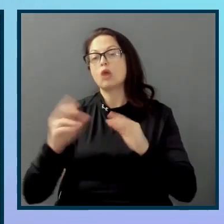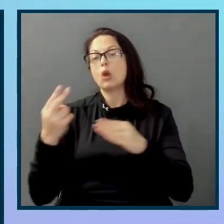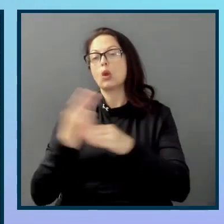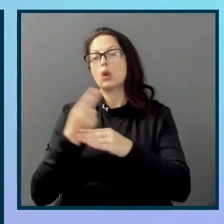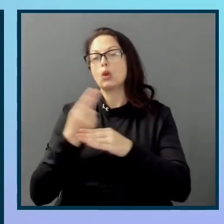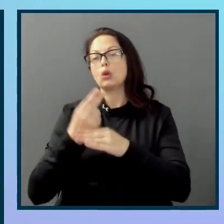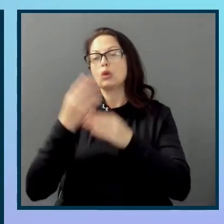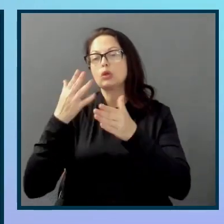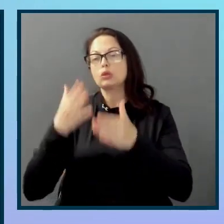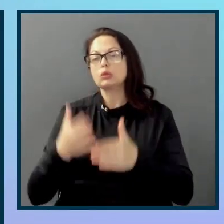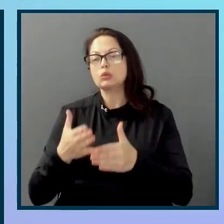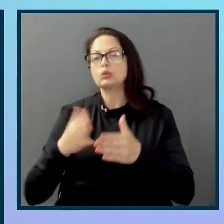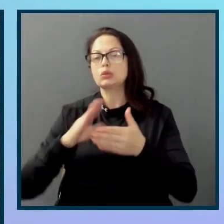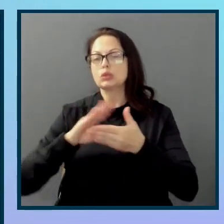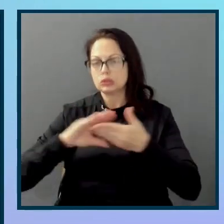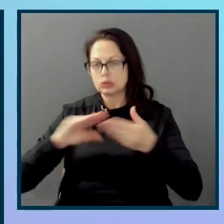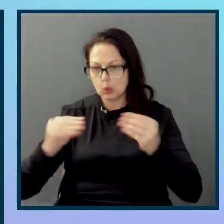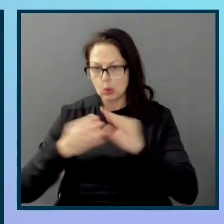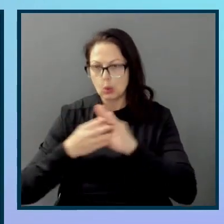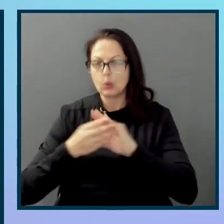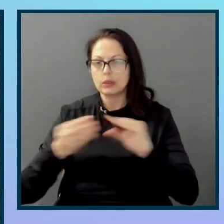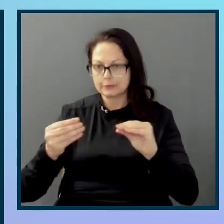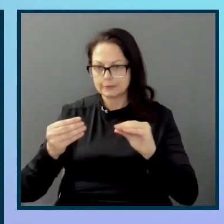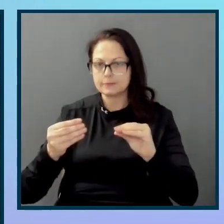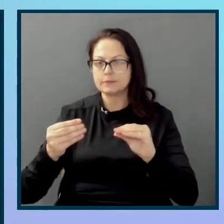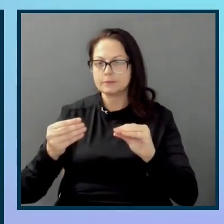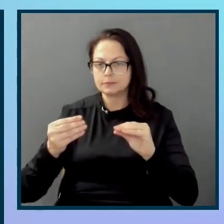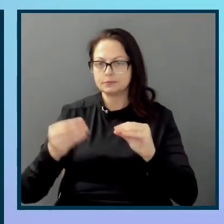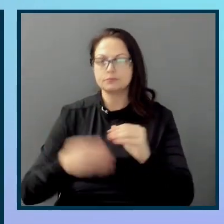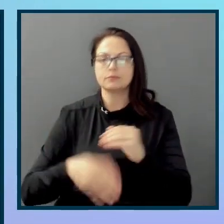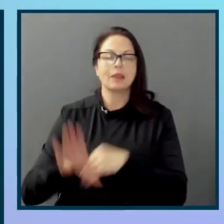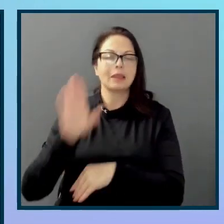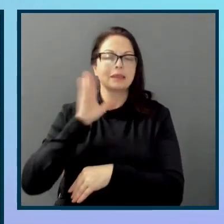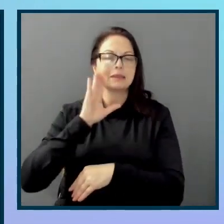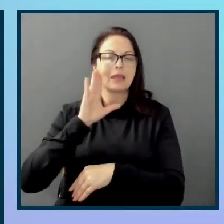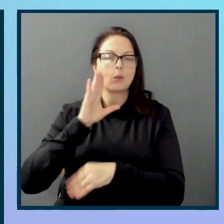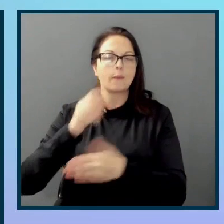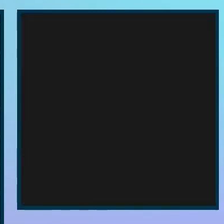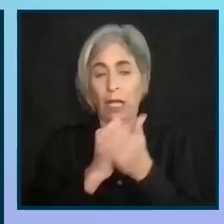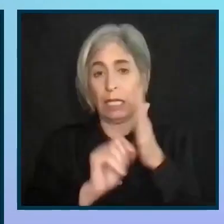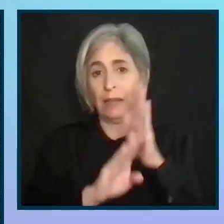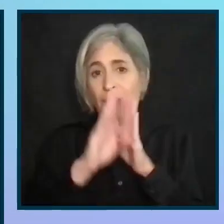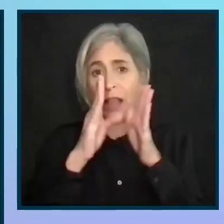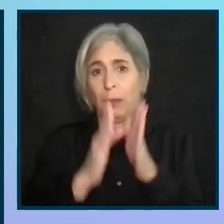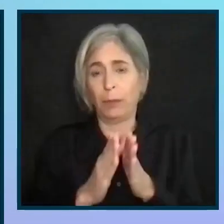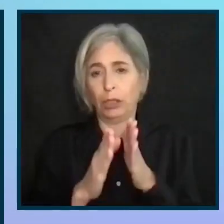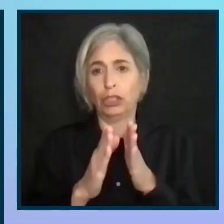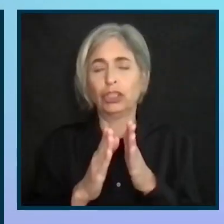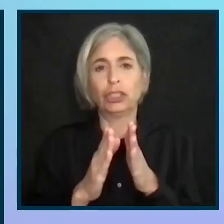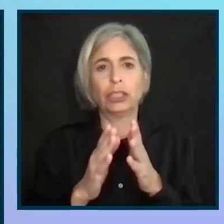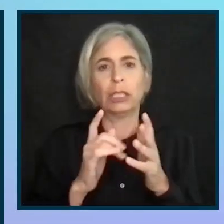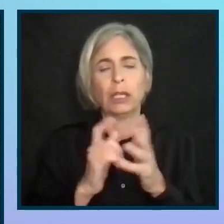inside those user stories is really helpful. Developers. We talked quite a bit about developers